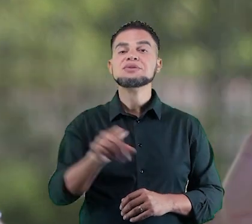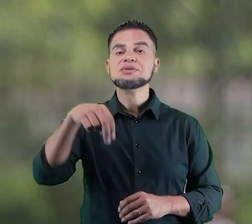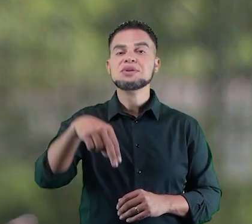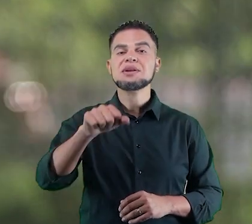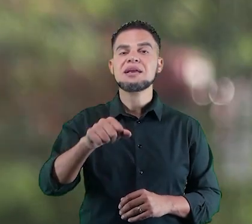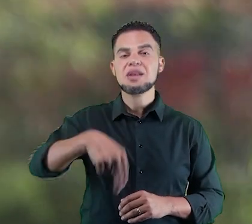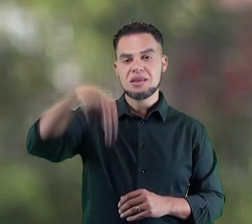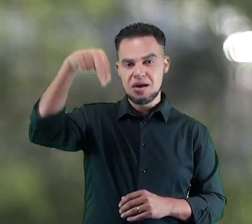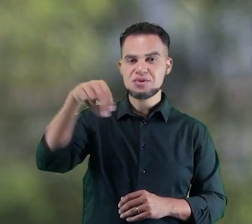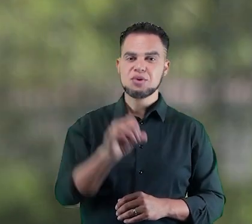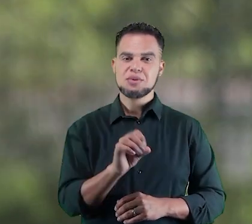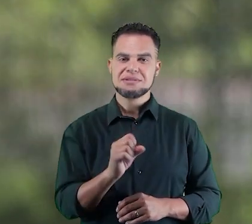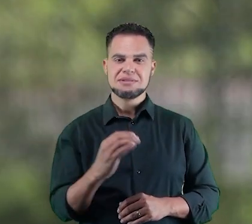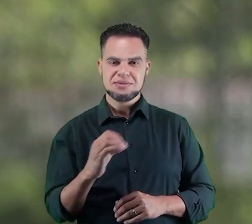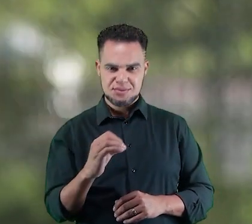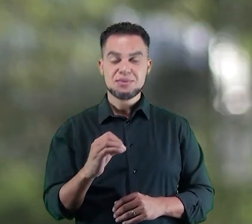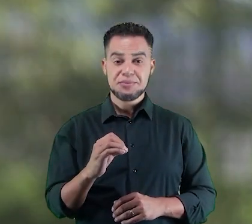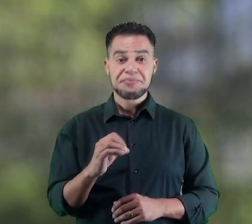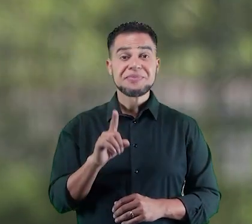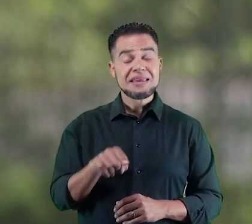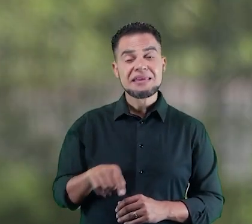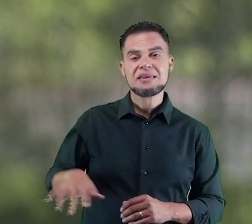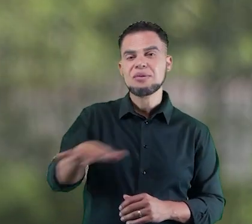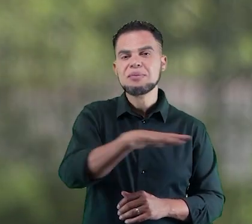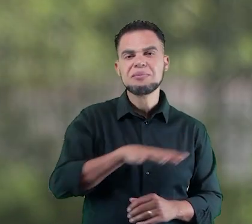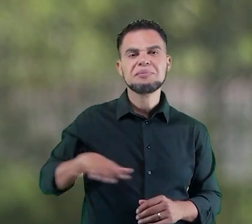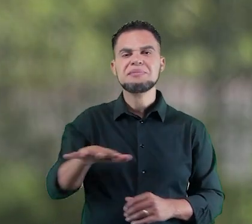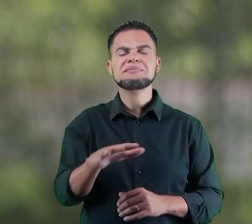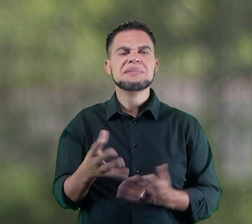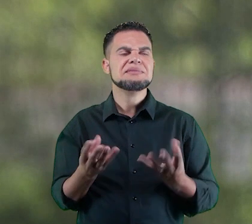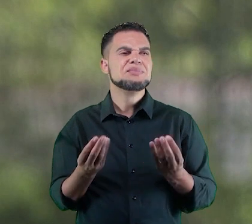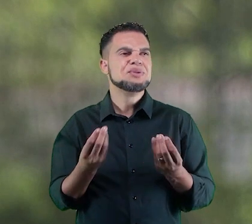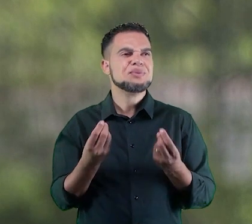in the north area from Osasco and today it is a neighborhood, like,